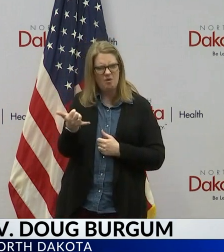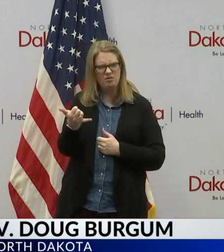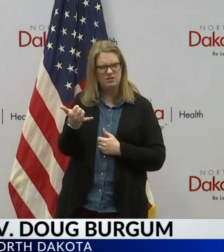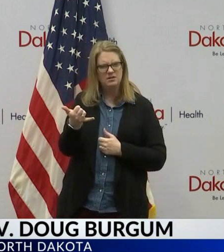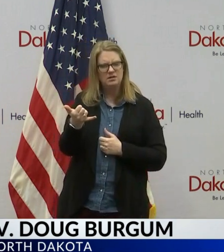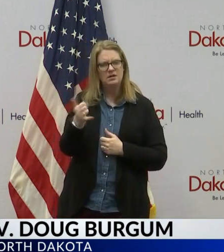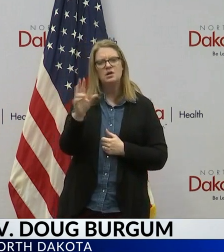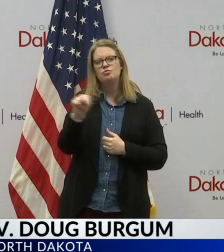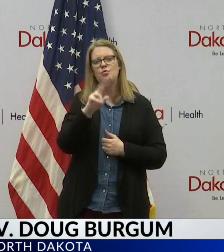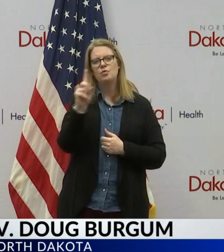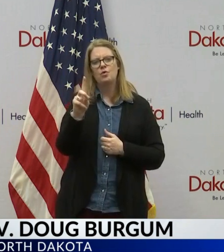BE READY.